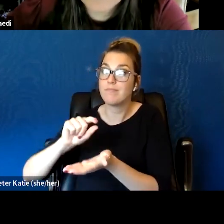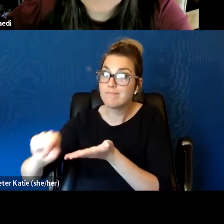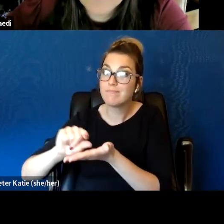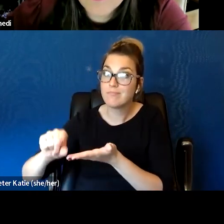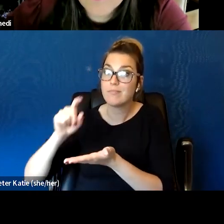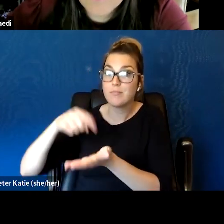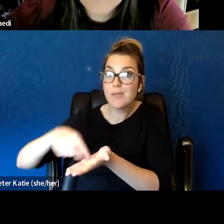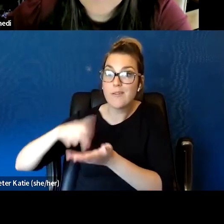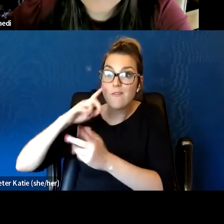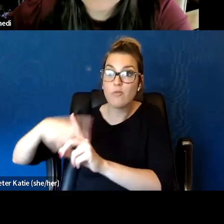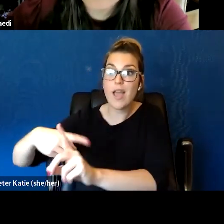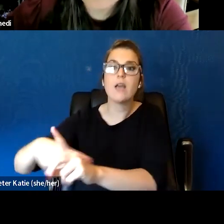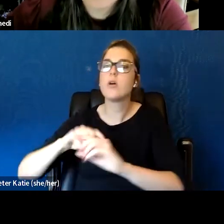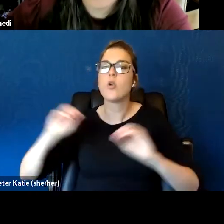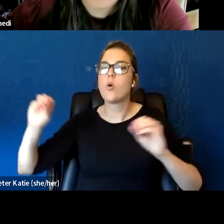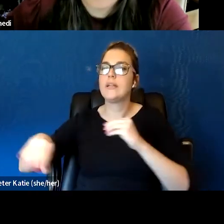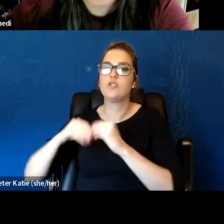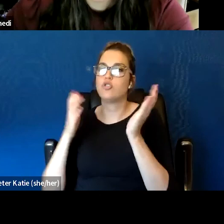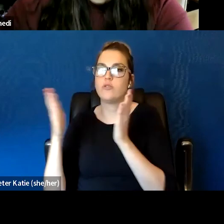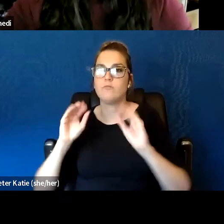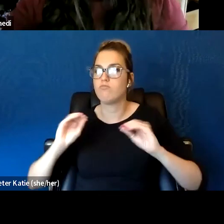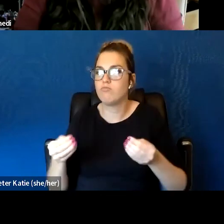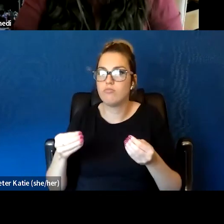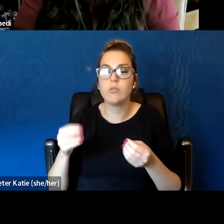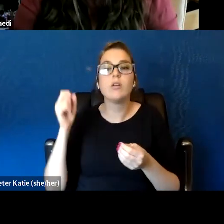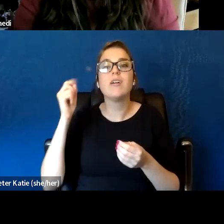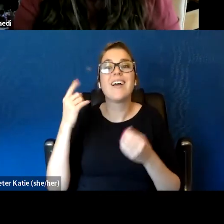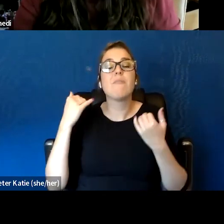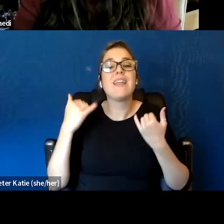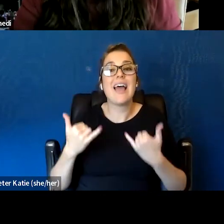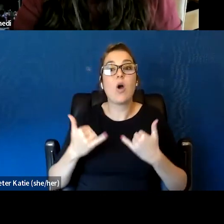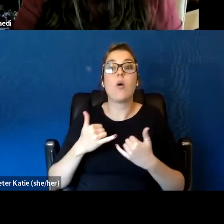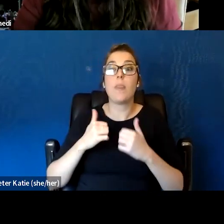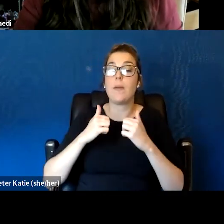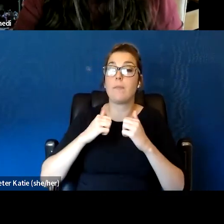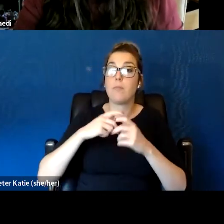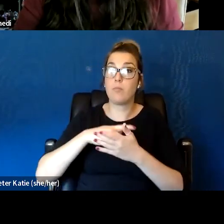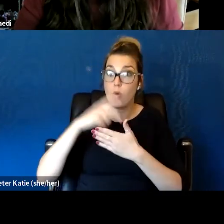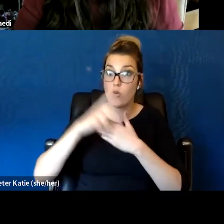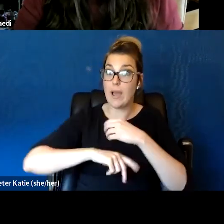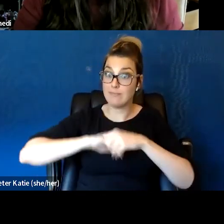have a set program in place to continue moving on. I'm hoping in the coming years,